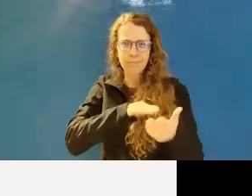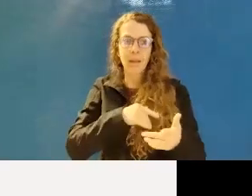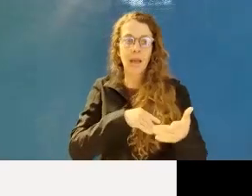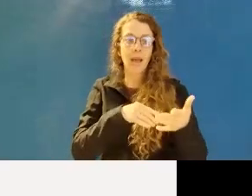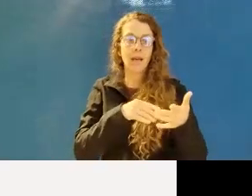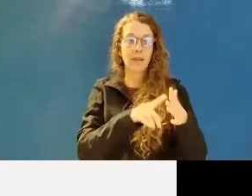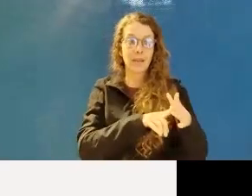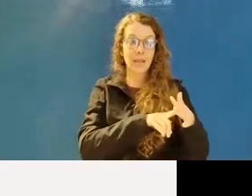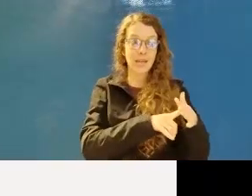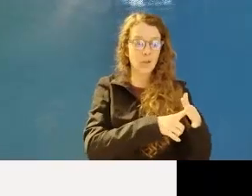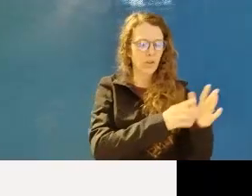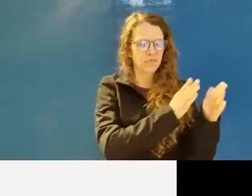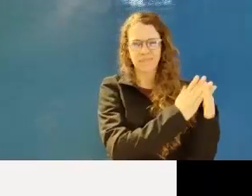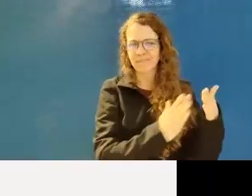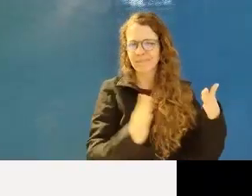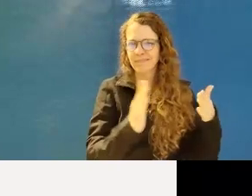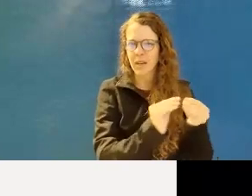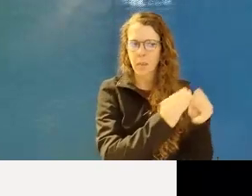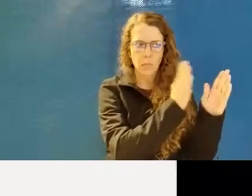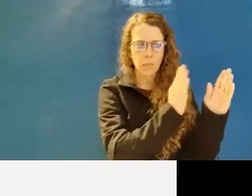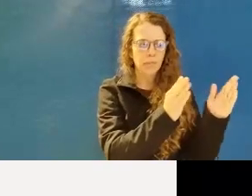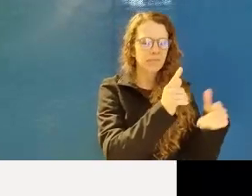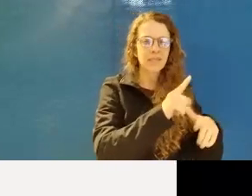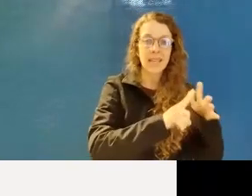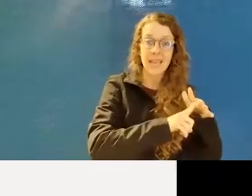which is sort of at the lower level to highly developed.